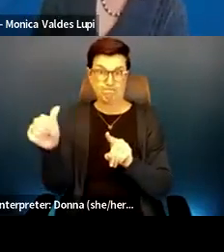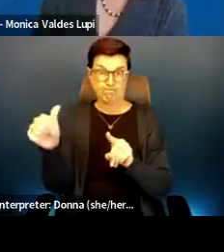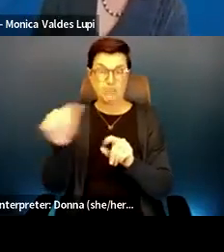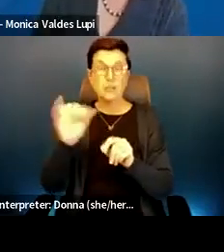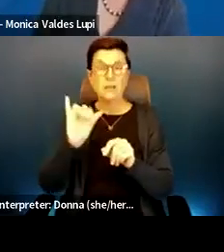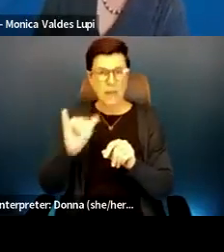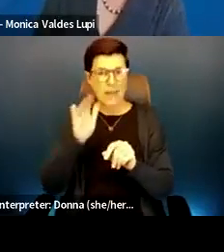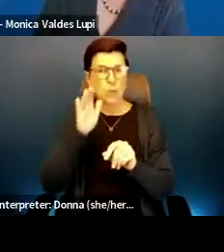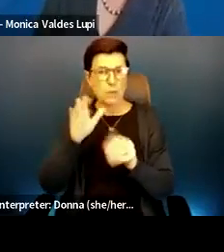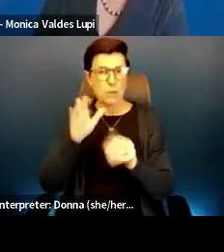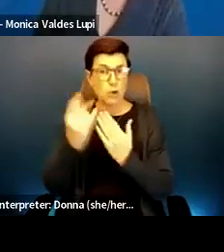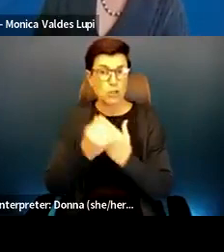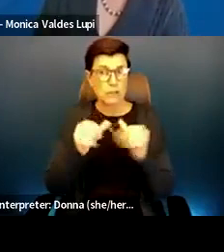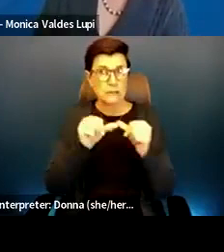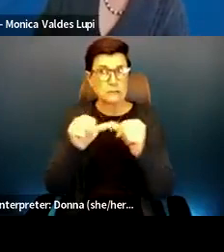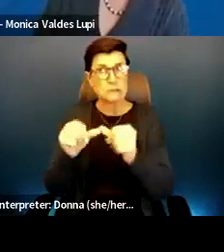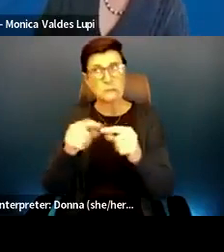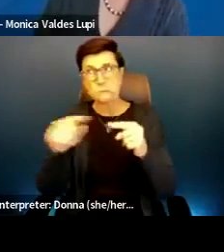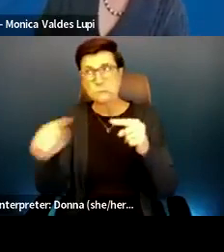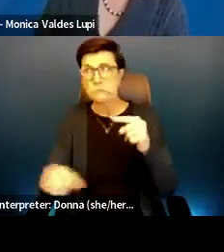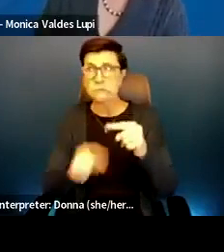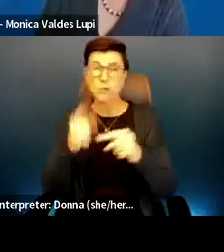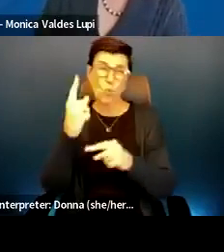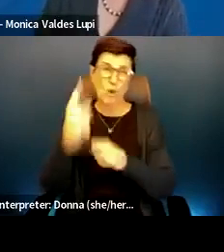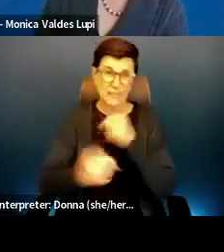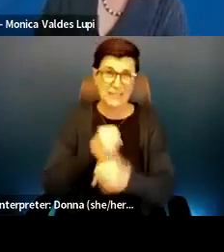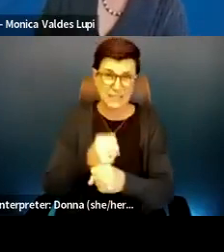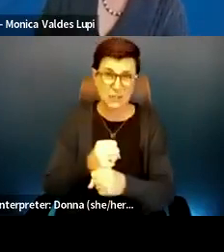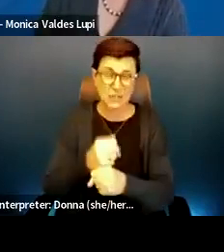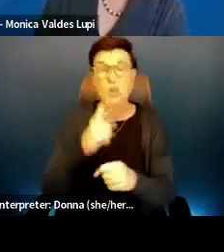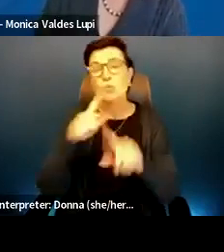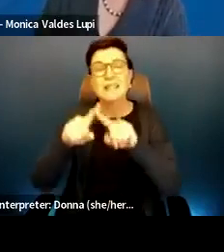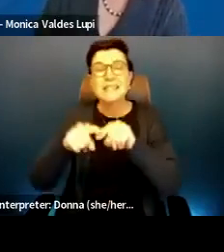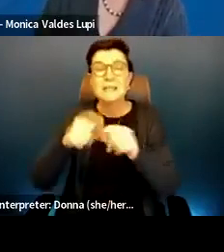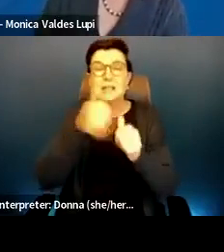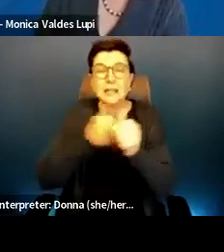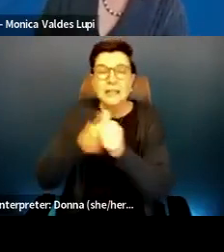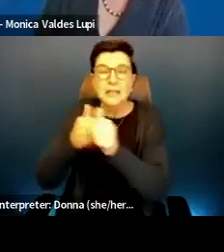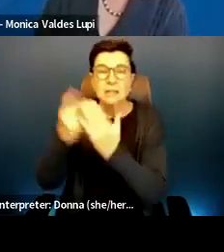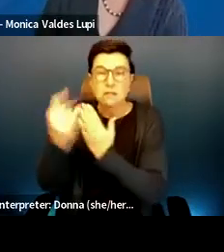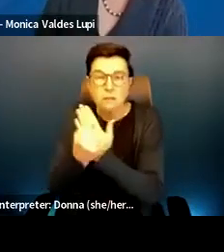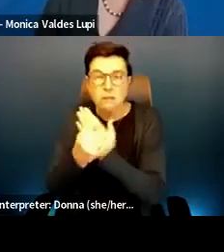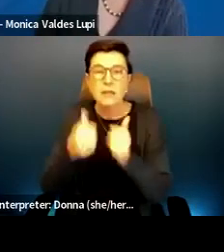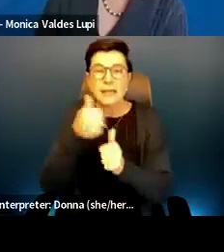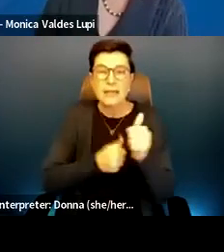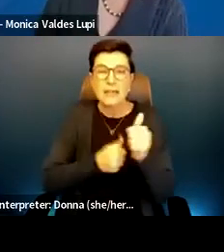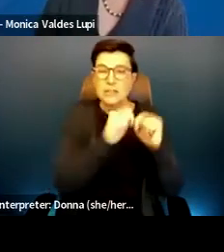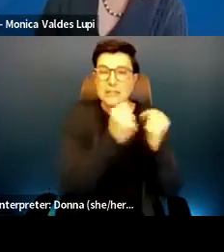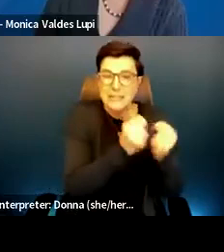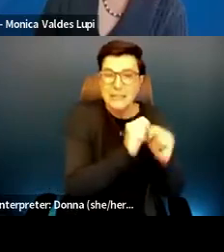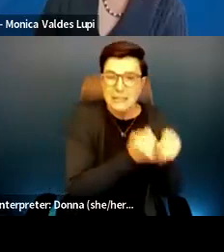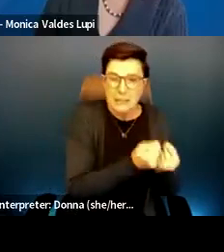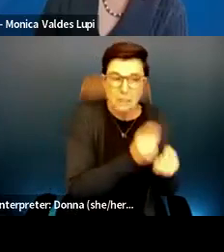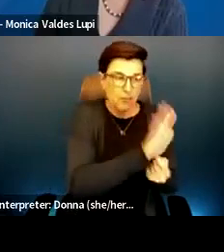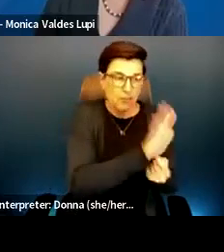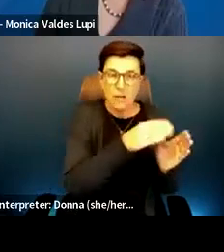So it depends on sort of what the activity is in all of those priority action teams. Some of the partnership stuff we can do outreach quickly,